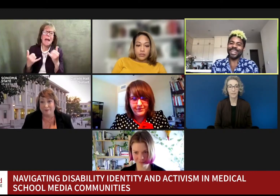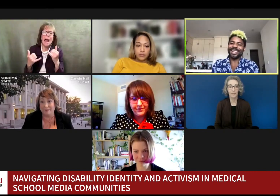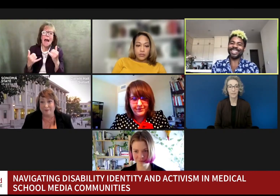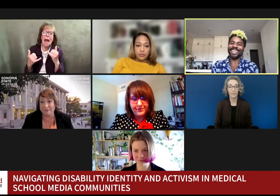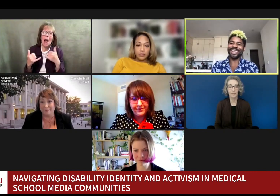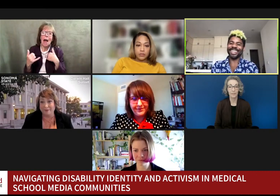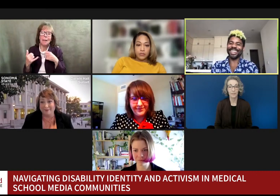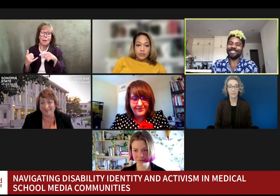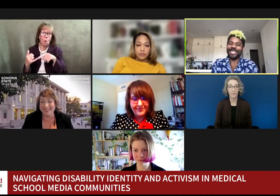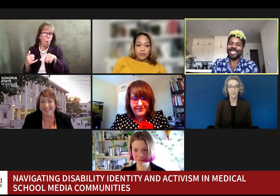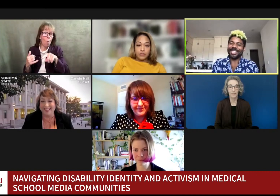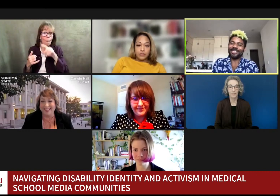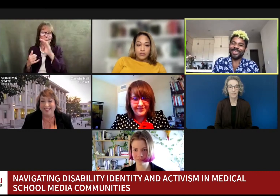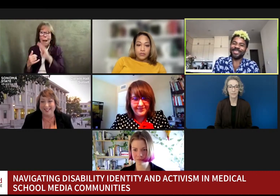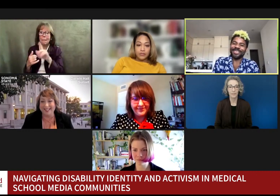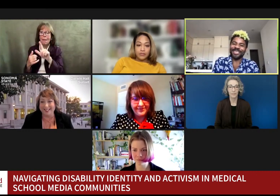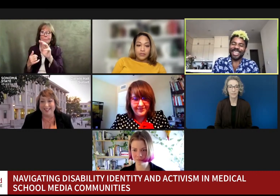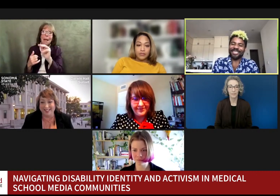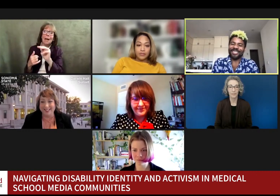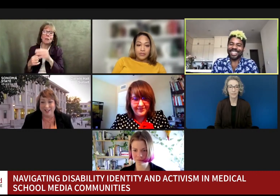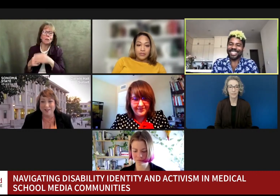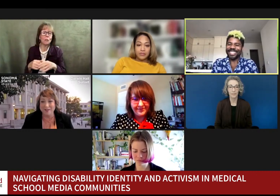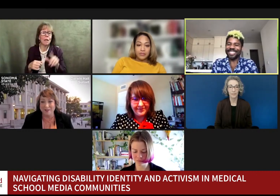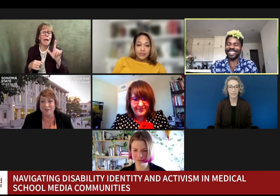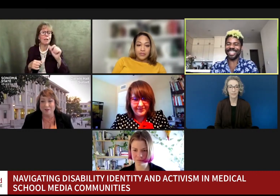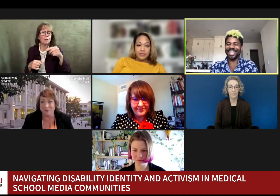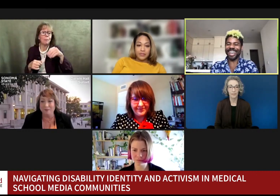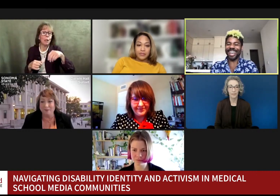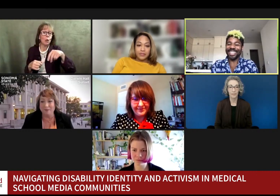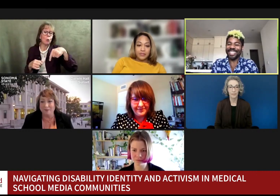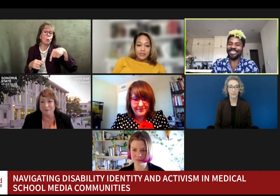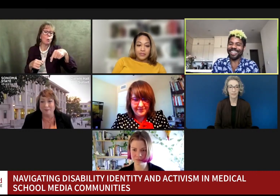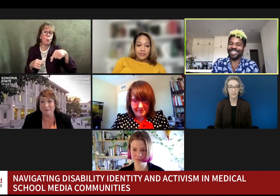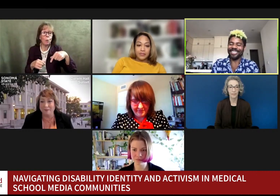Black Lives Matter, LGBTQ people matter to, and I love all of you.